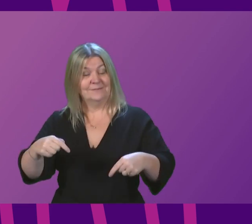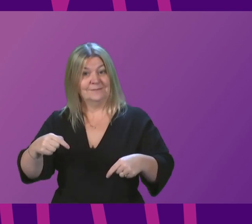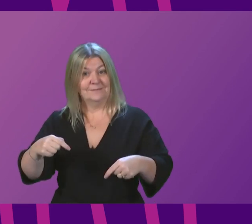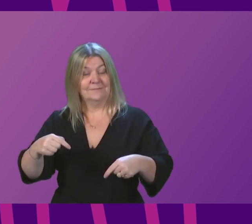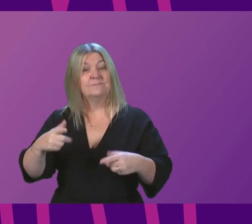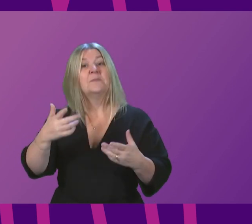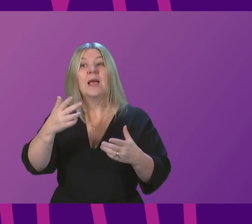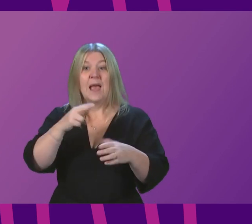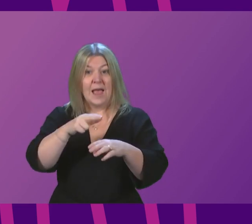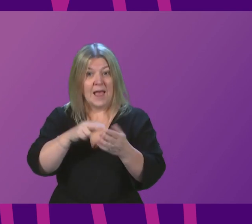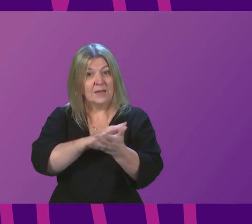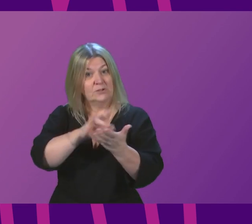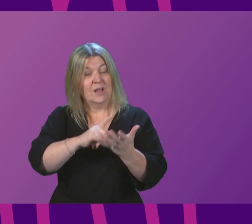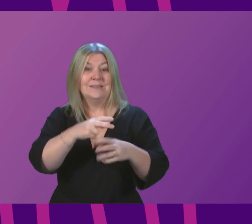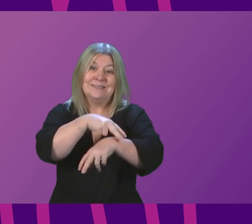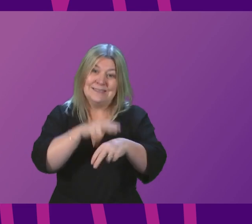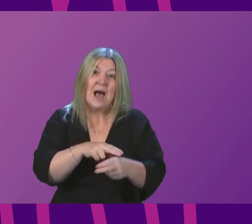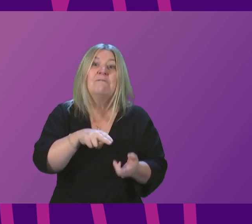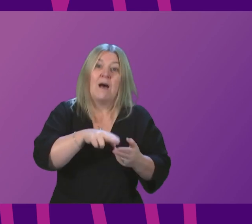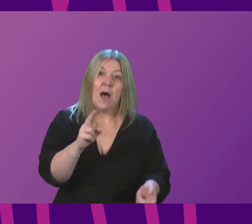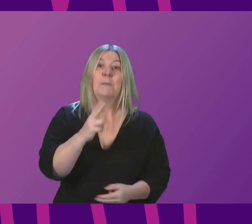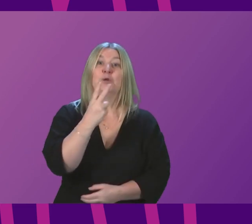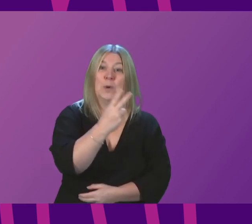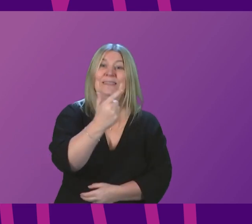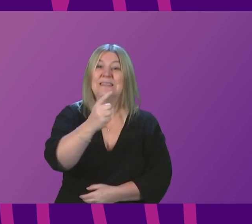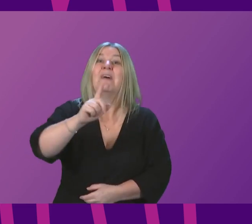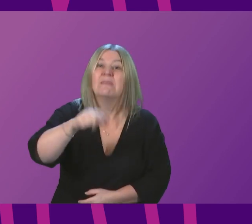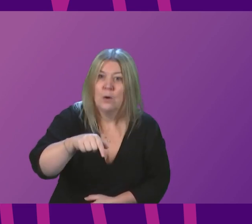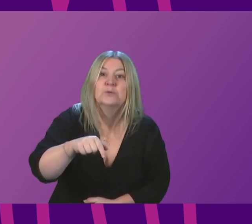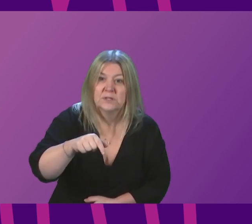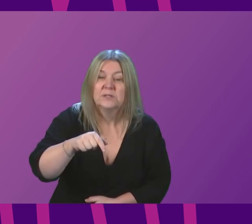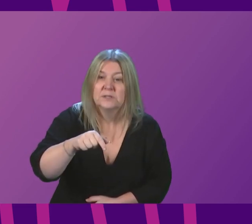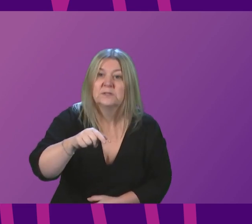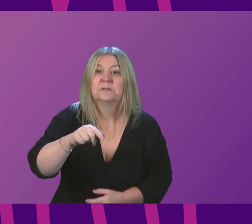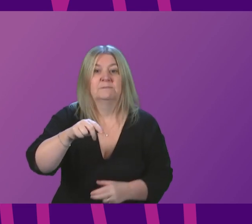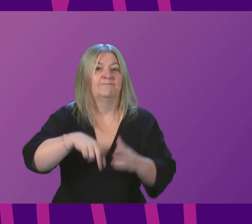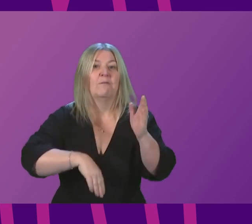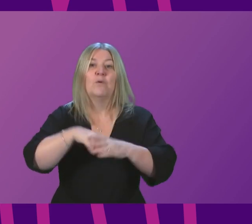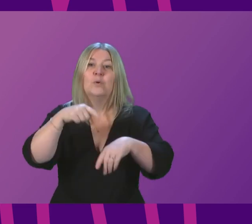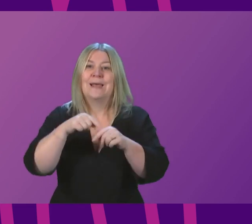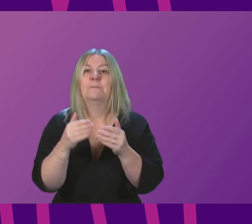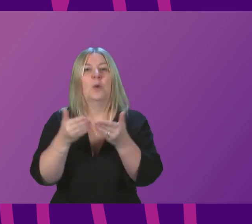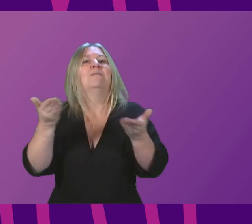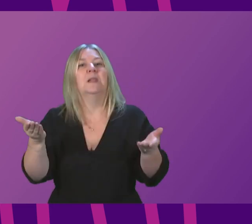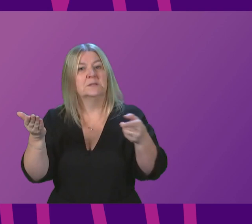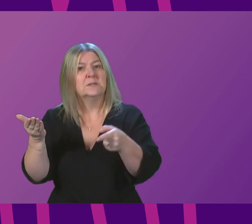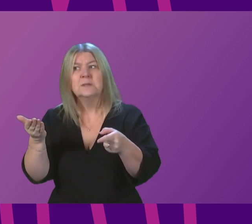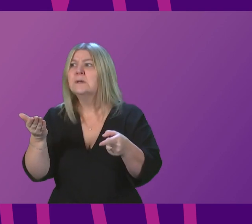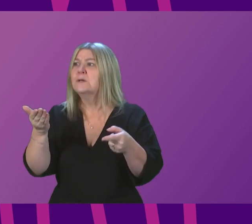has increased by 27,000 whole-time-equivalent staff members. We have put in place the foundations.